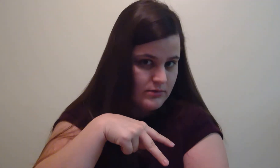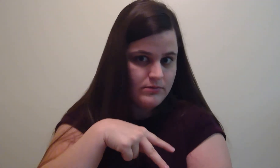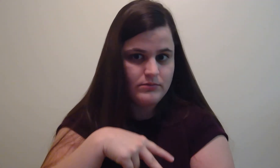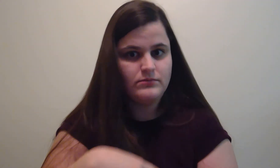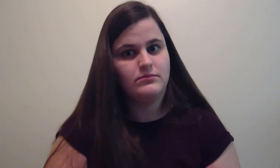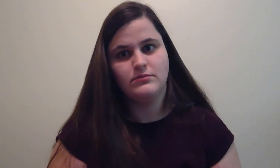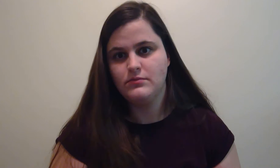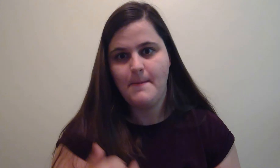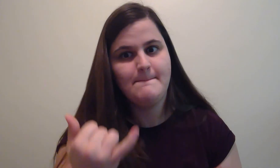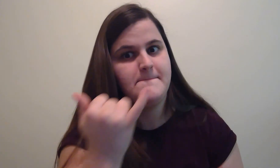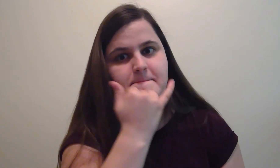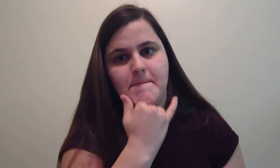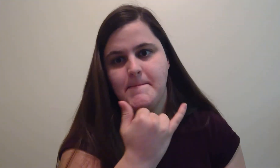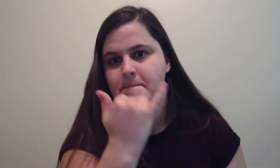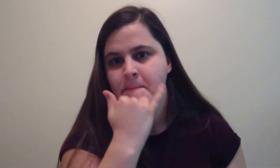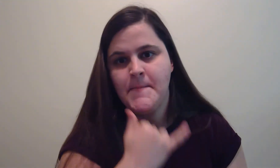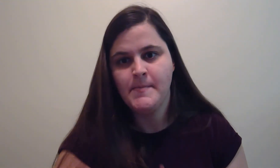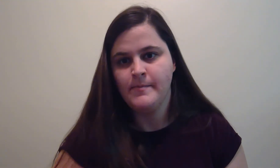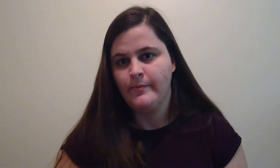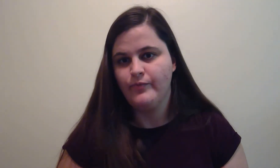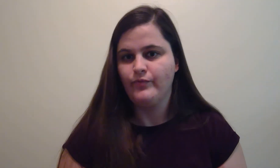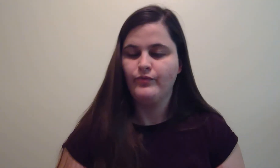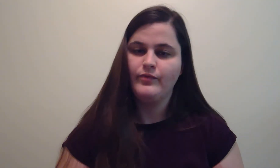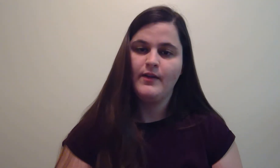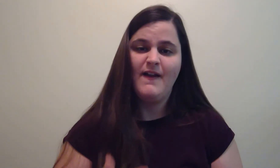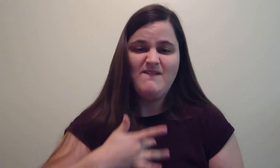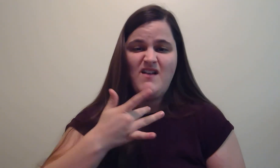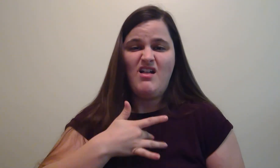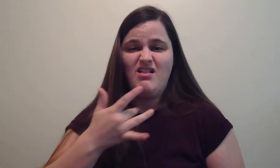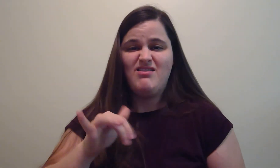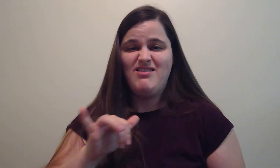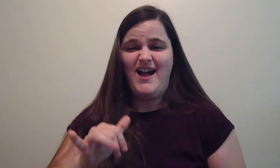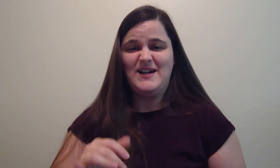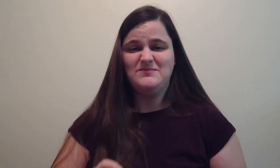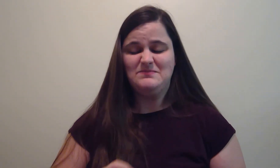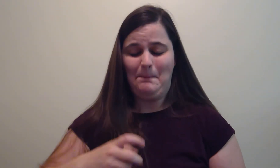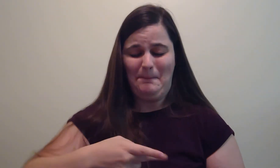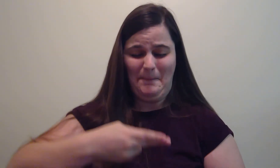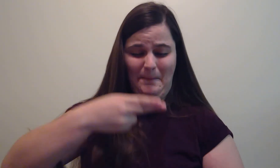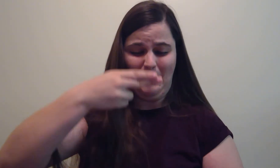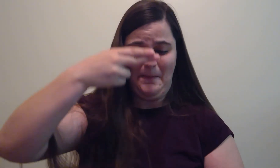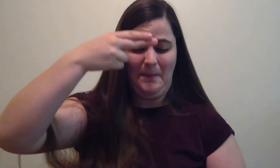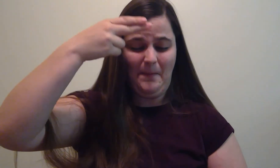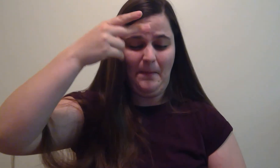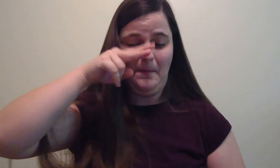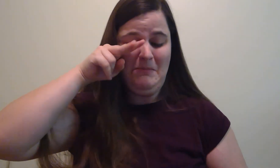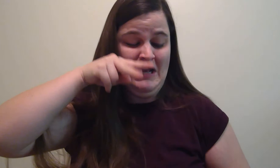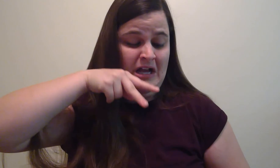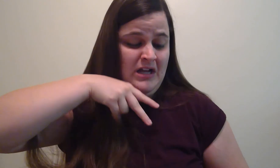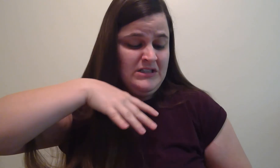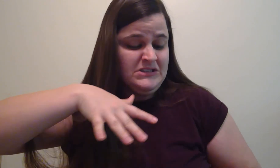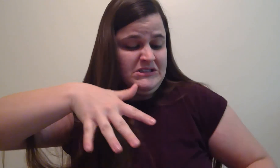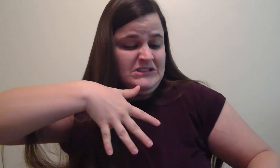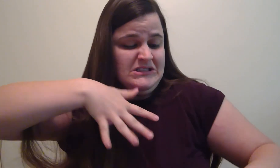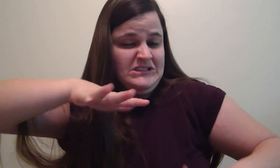I looked down. Mistake! It felt like I was on top of the Empire State Building without a bungee.